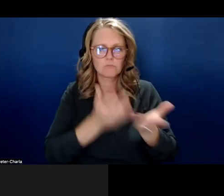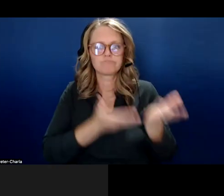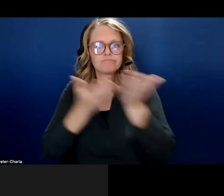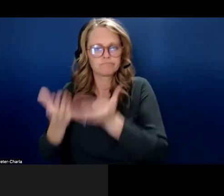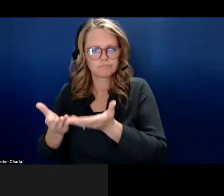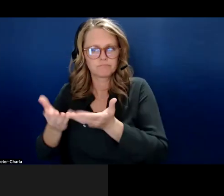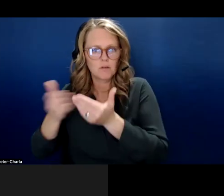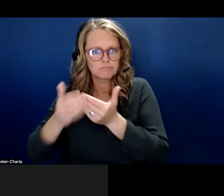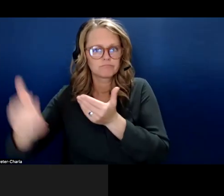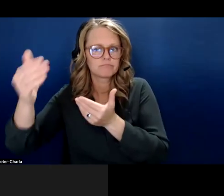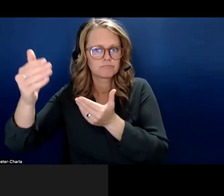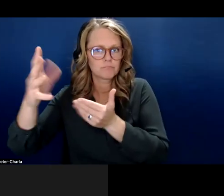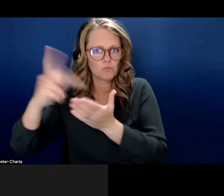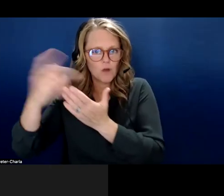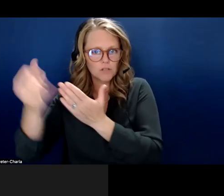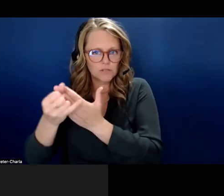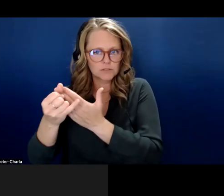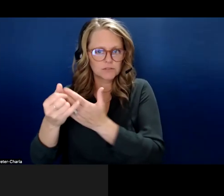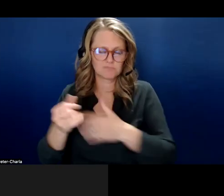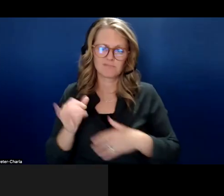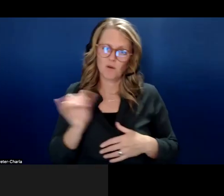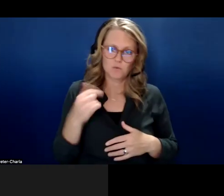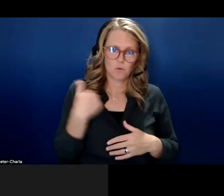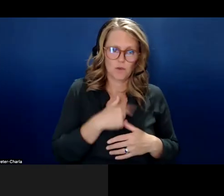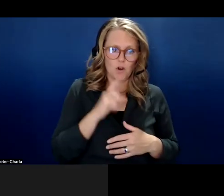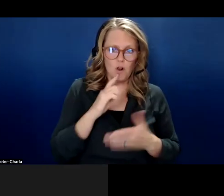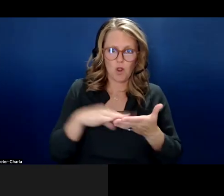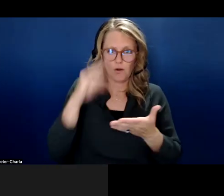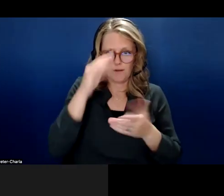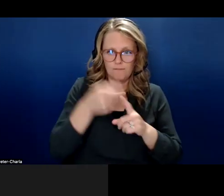We're certainly learning from the Colfax BRT project underway